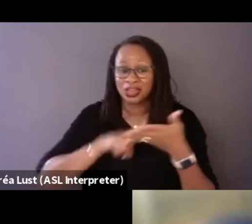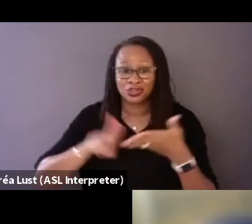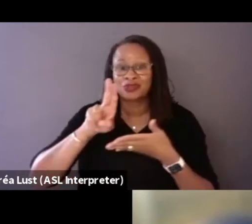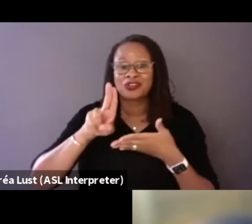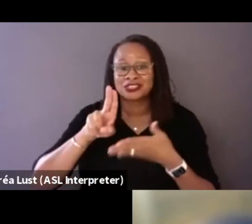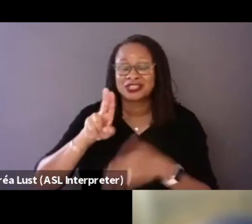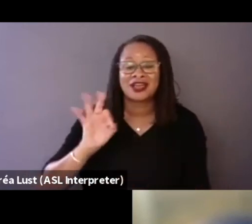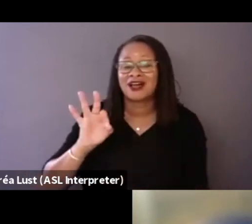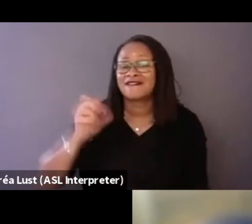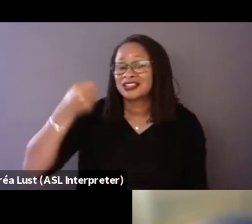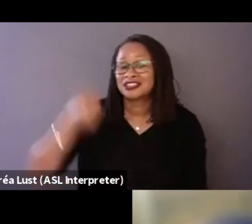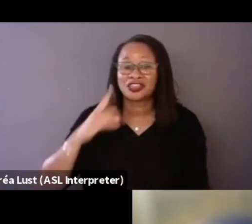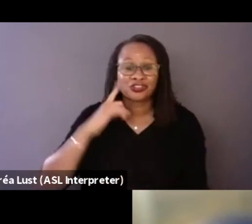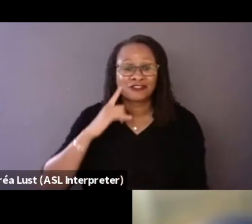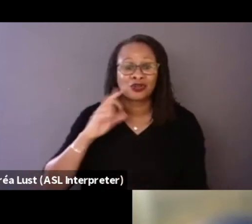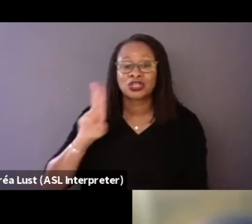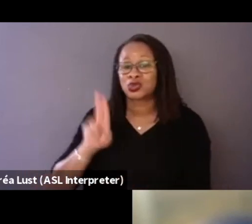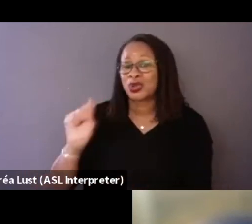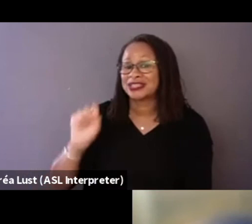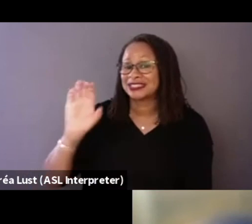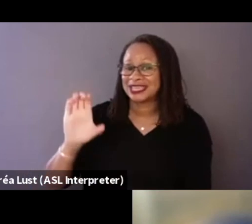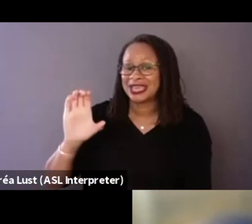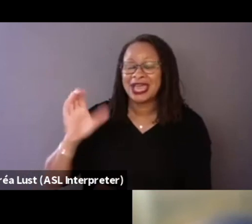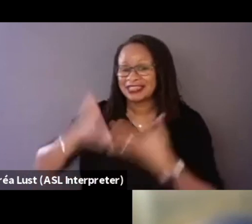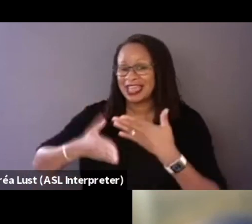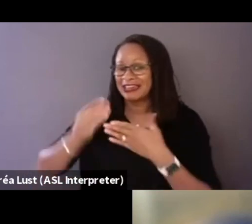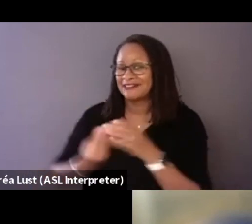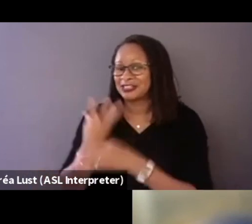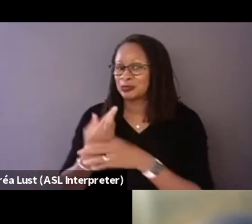by the end of the spring. And fingers crossed...